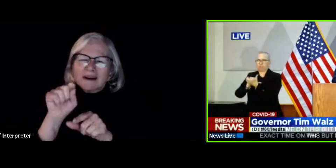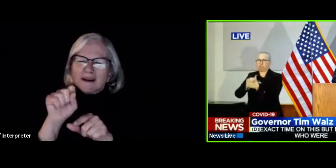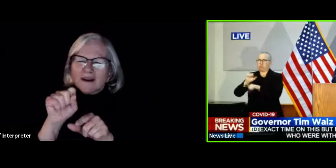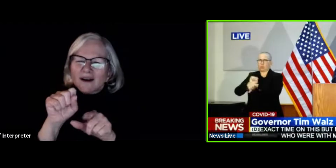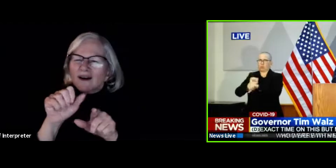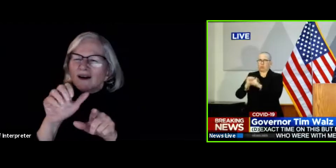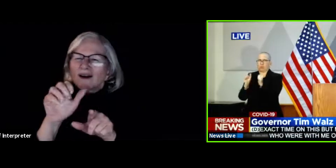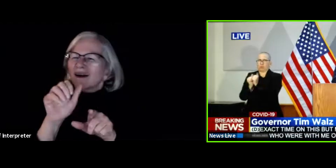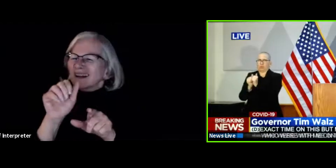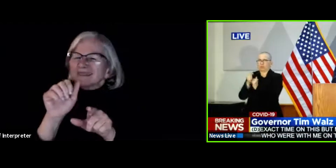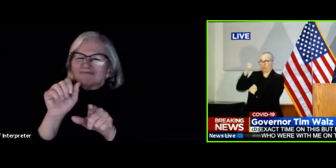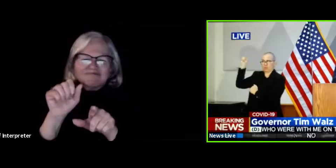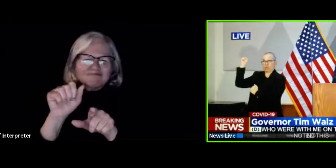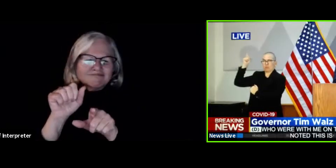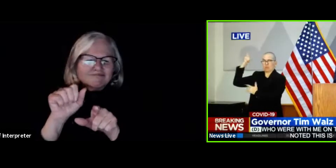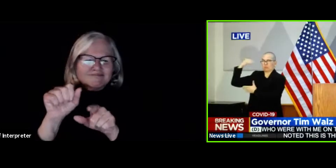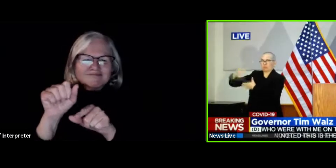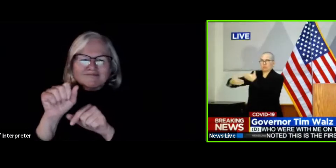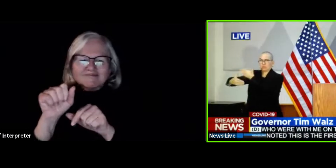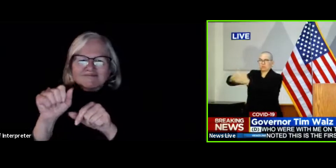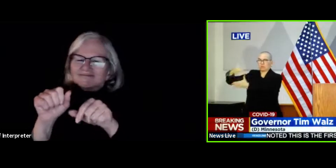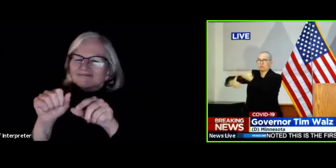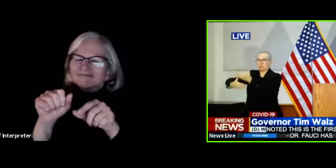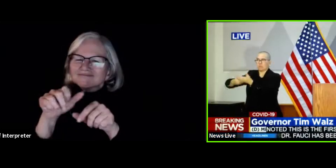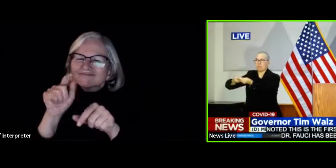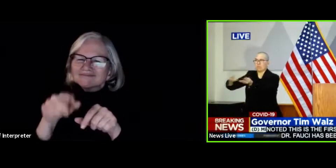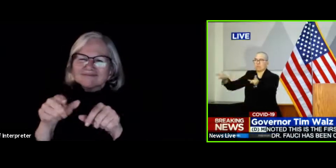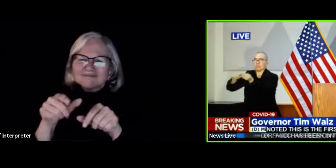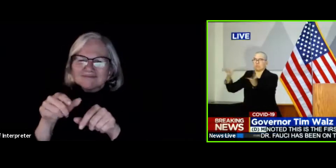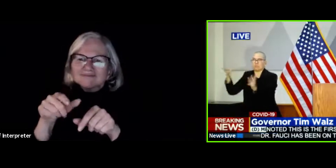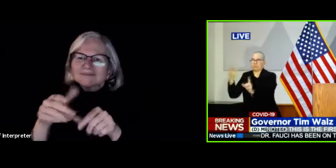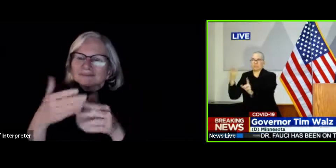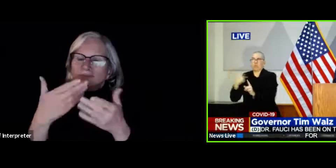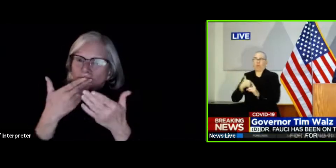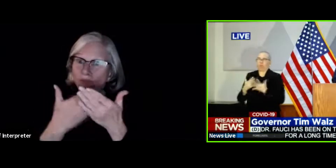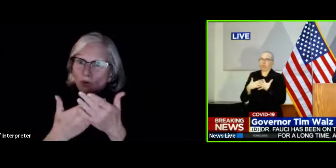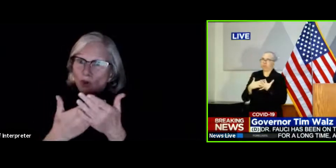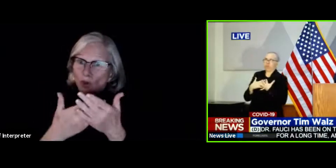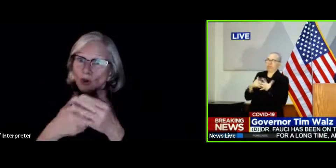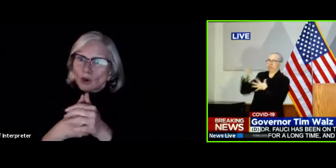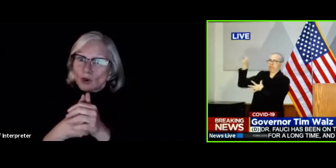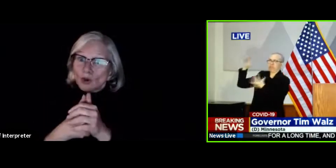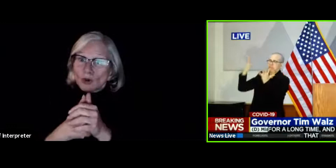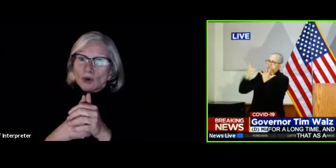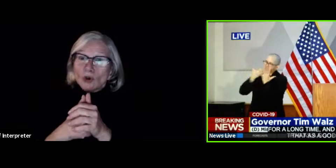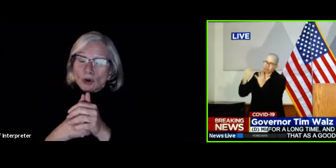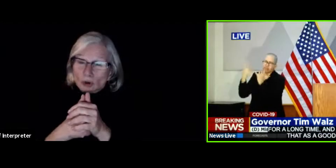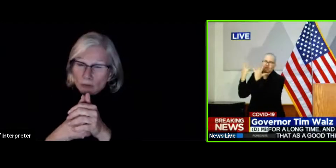AND THE PLANS AROUND DISTRIBUTION HAVE BEEN INCREDIBLY WELL DONE. I FOR ONE AND I WILL OTHERWISE HAVE TO GET OUT THERE AND TALK